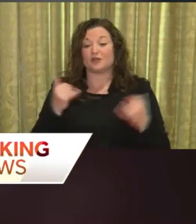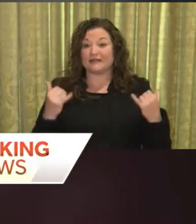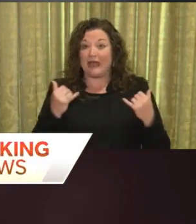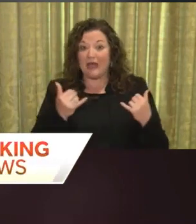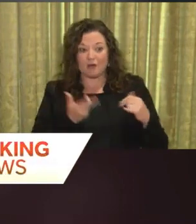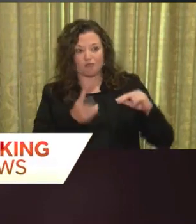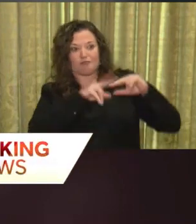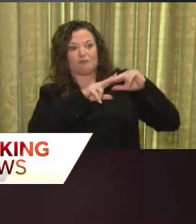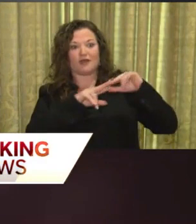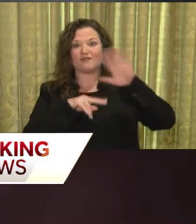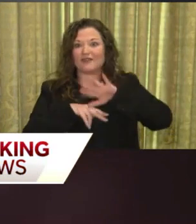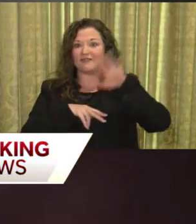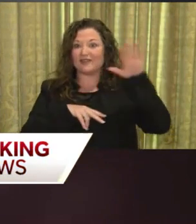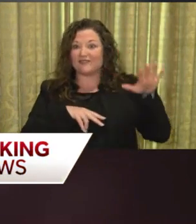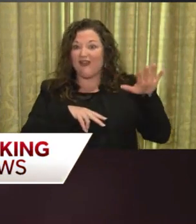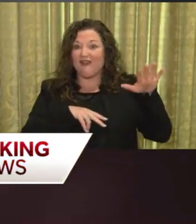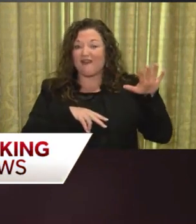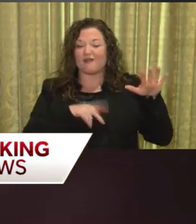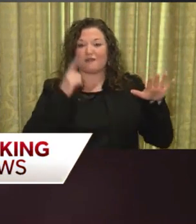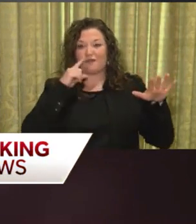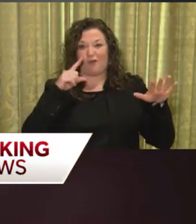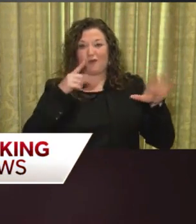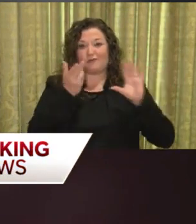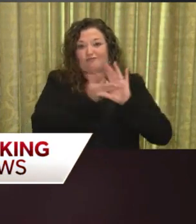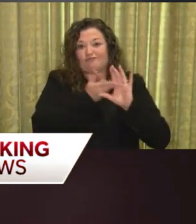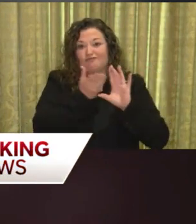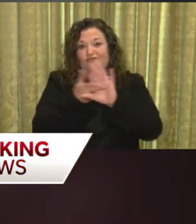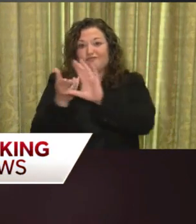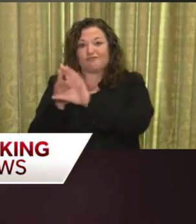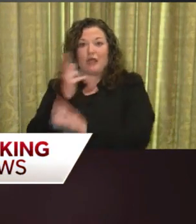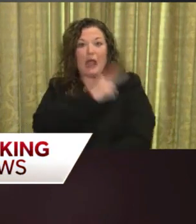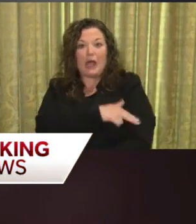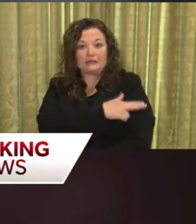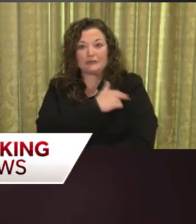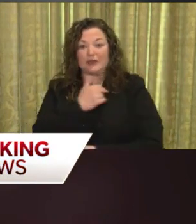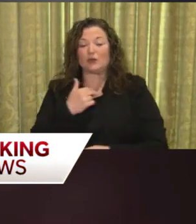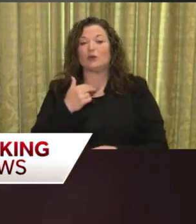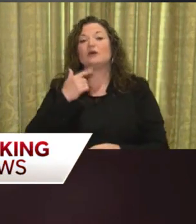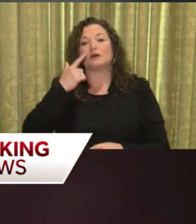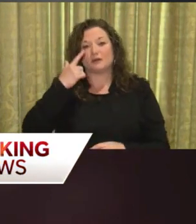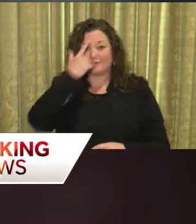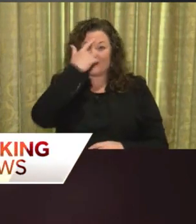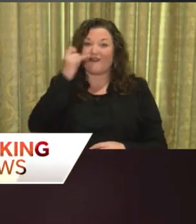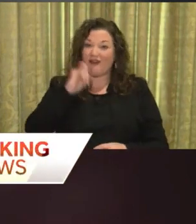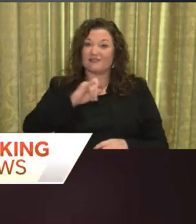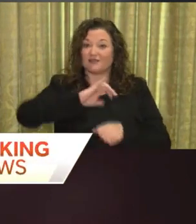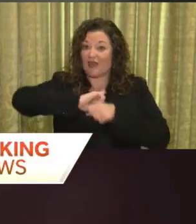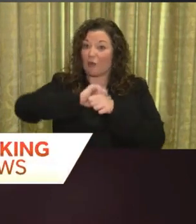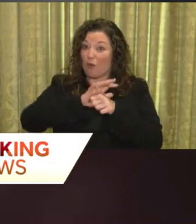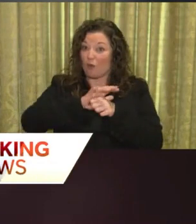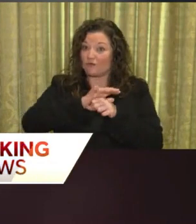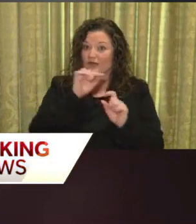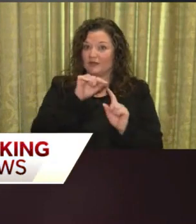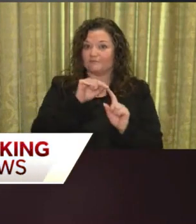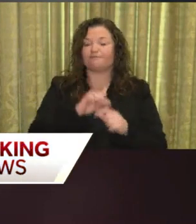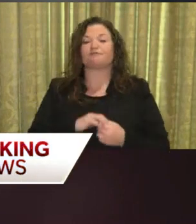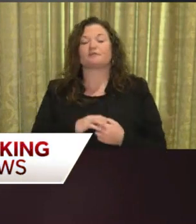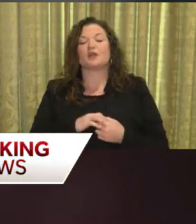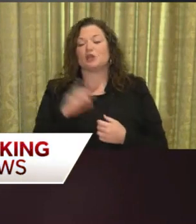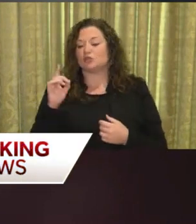THE VACCINATION OF AVAILABLE TO PREVENT HOSPITAL. AND WE HAVE 55 ADDED TO THE HOSPITAL ROSE.